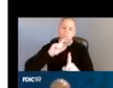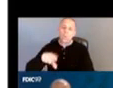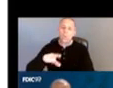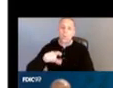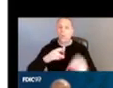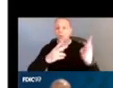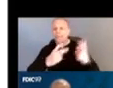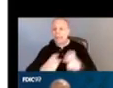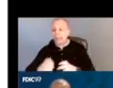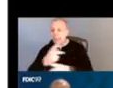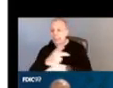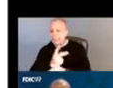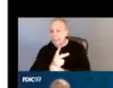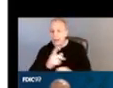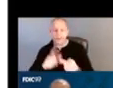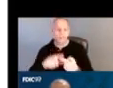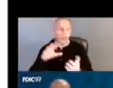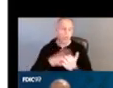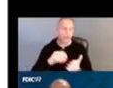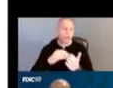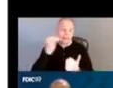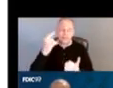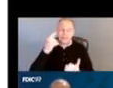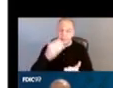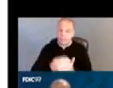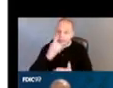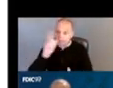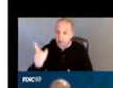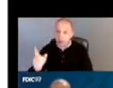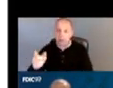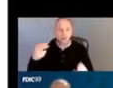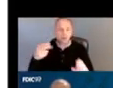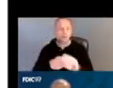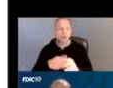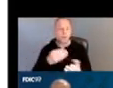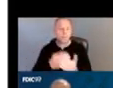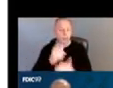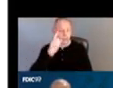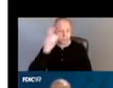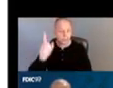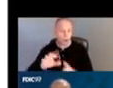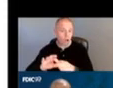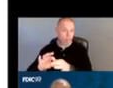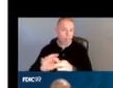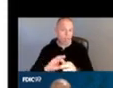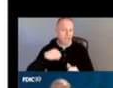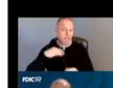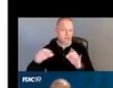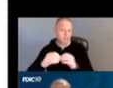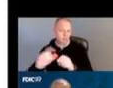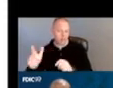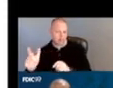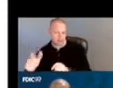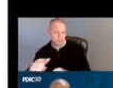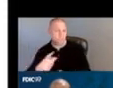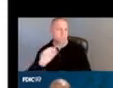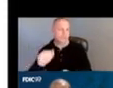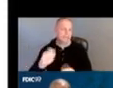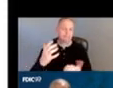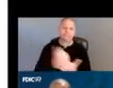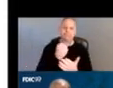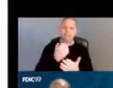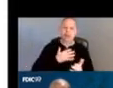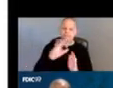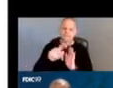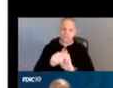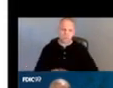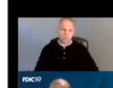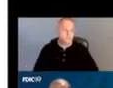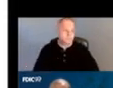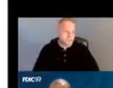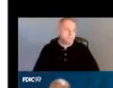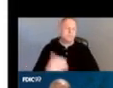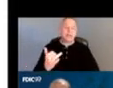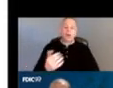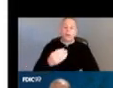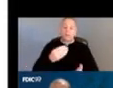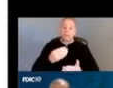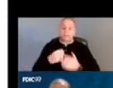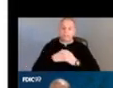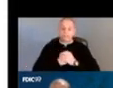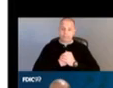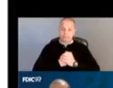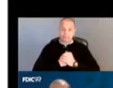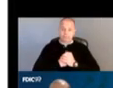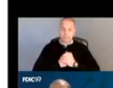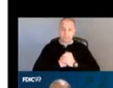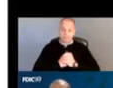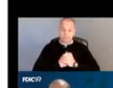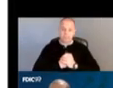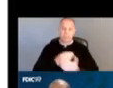Learn ideas to use Money Smart which I'll talk about in just a moment and access